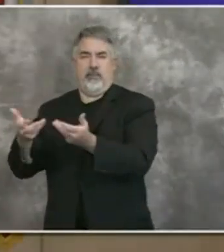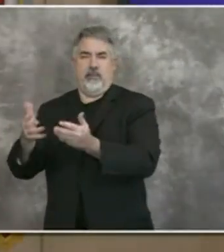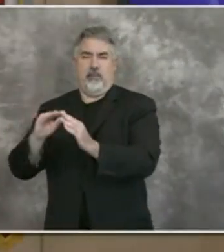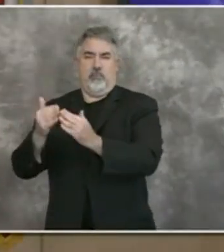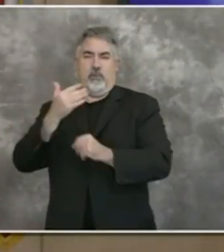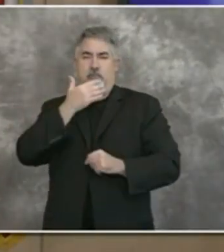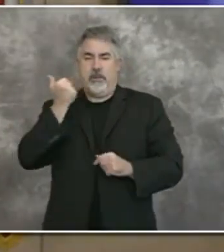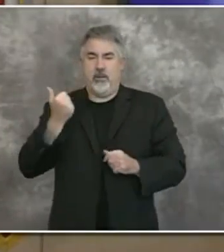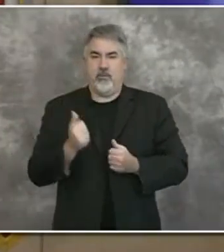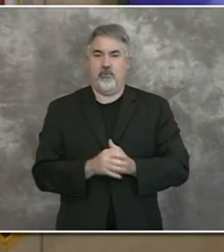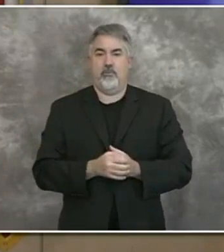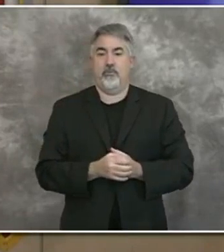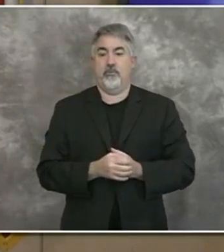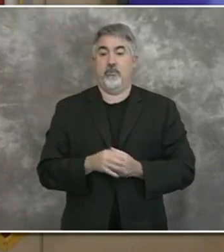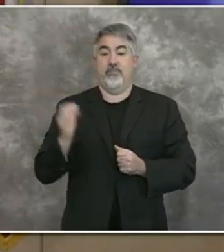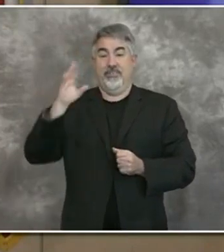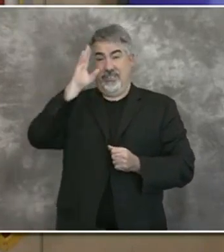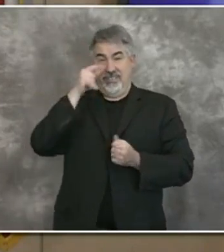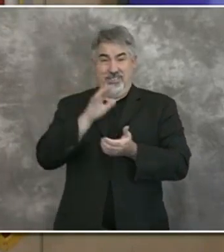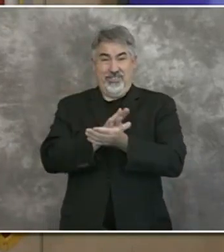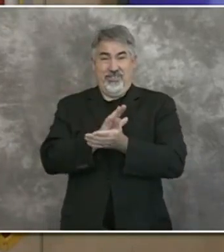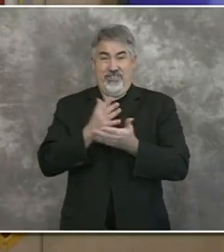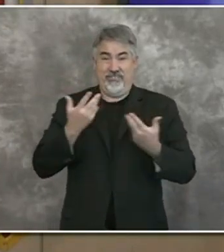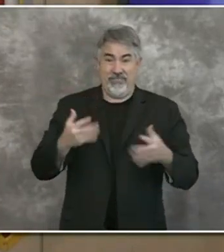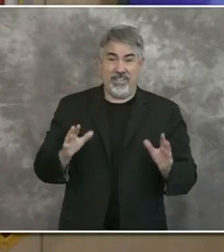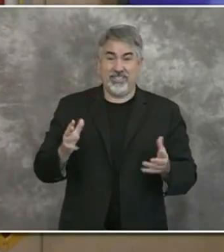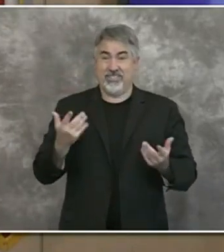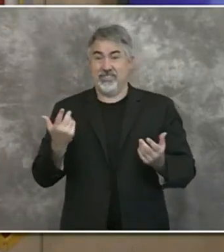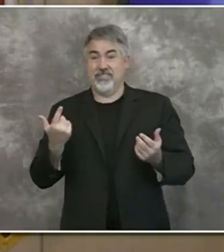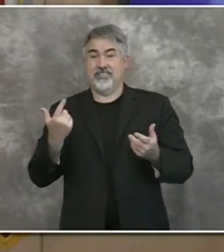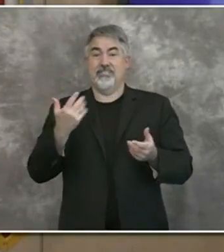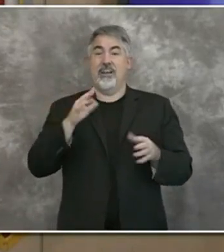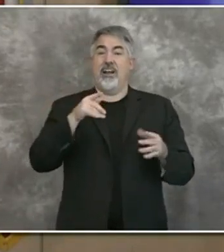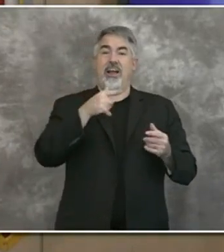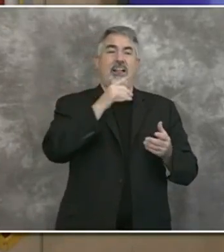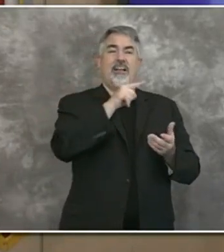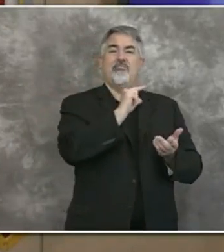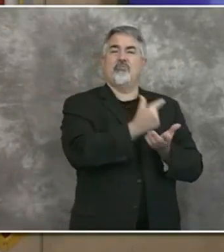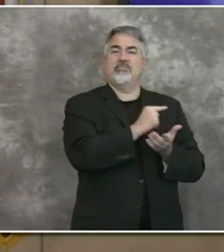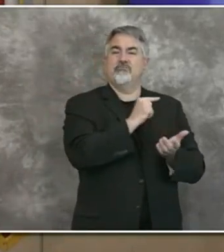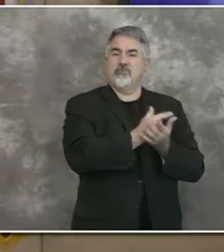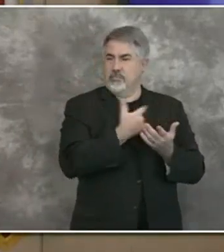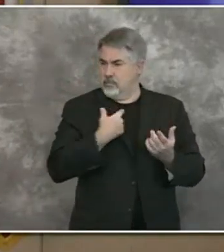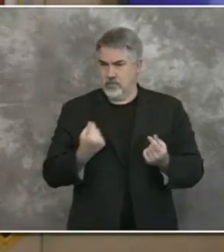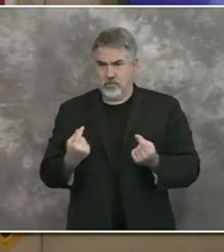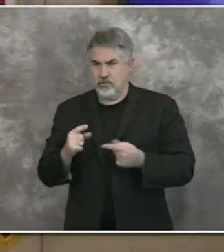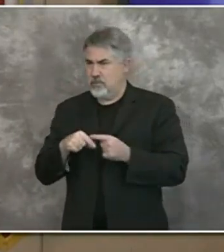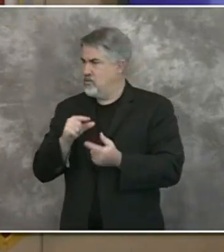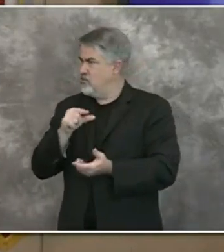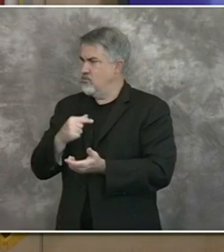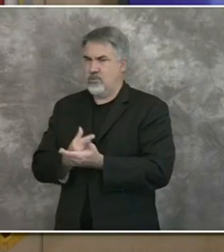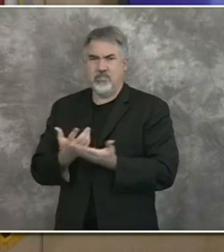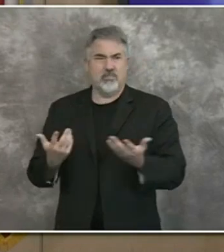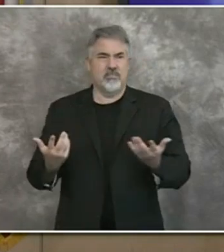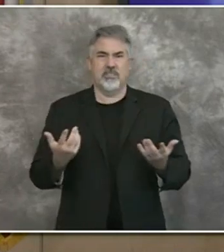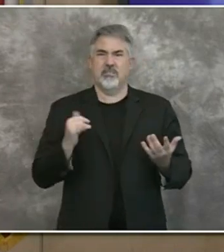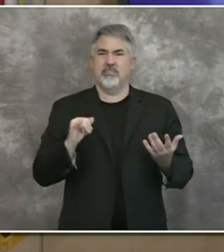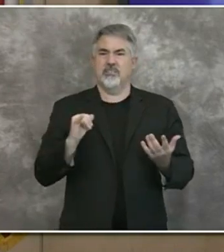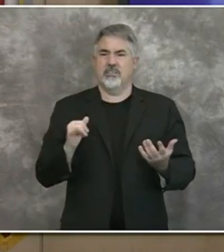COMMUNITY AND SO WE WILL CONTINUE TO WORK THROUGH THIS. EVEN THOUGH SCHOOL IS OUT WE STILL HAVE SENIORS WHO ARE GRADUATING AND WE RECEIVED A